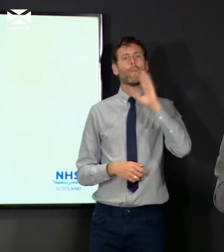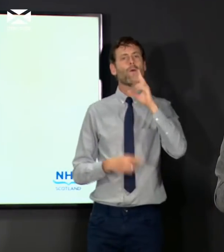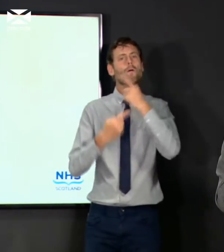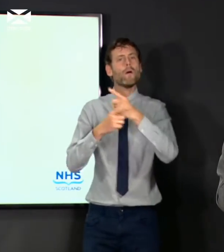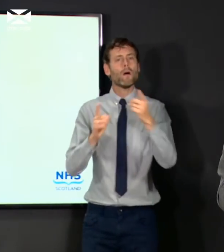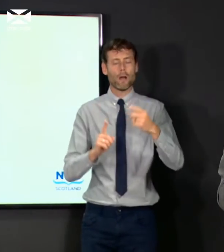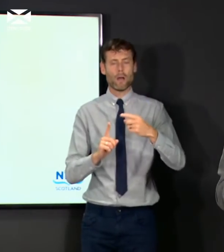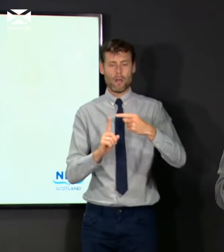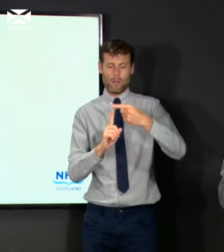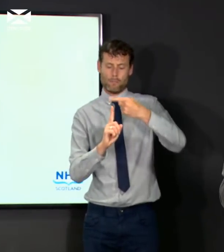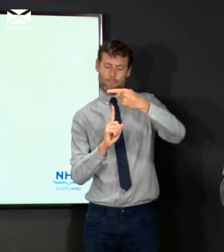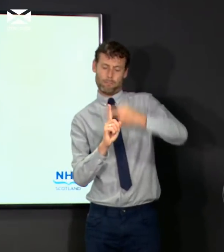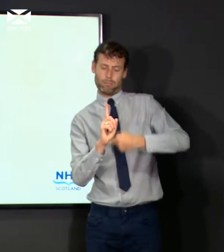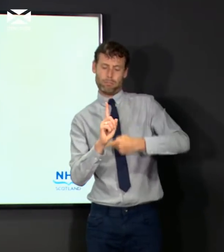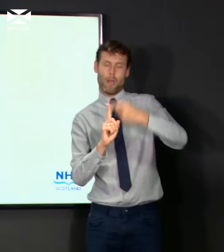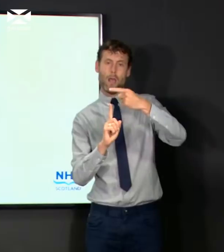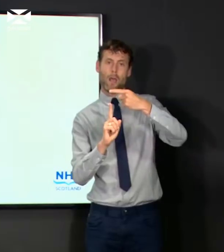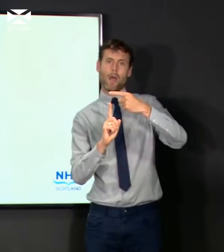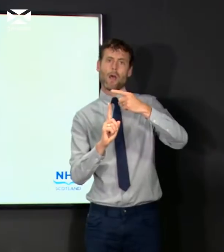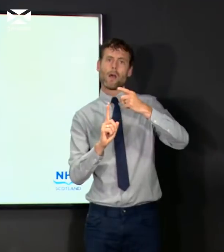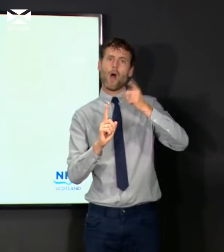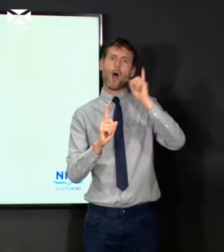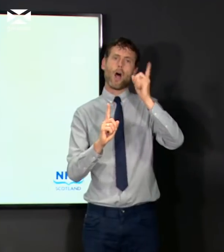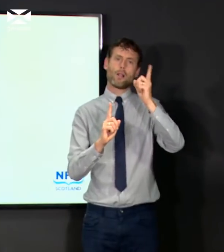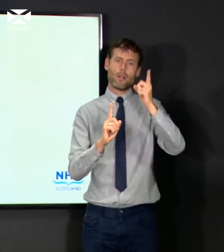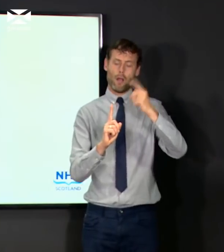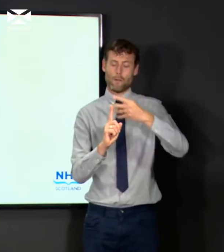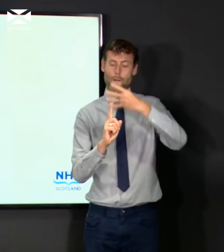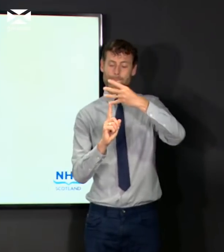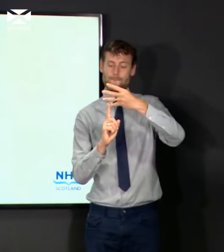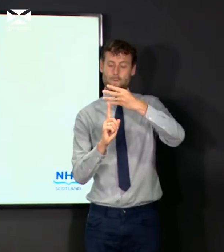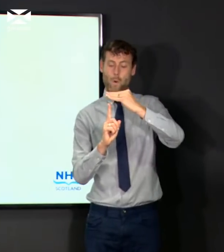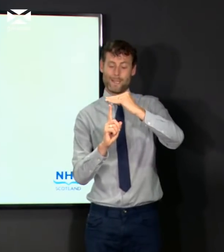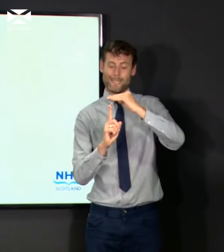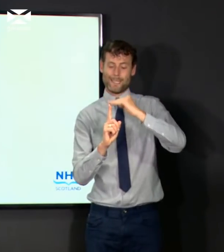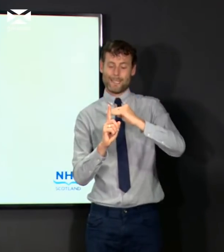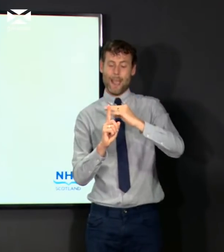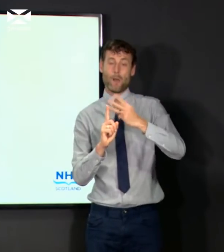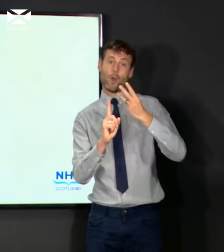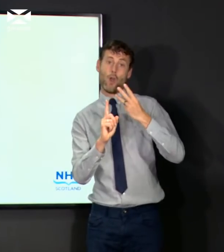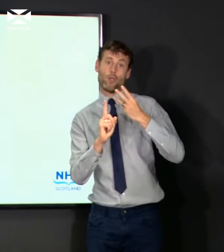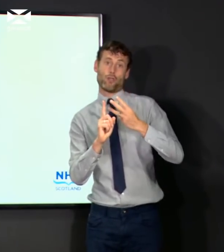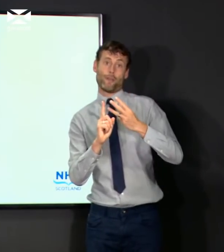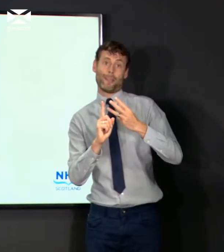described it as still in general circulation. We didn't say that randomly, we believe it